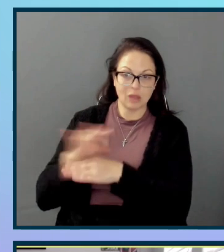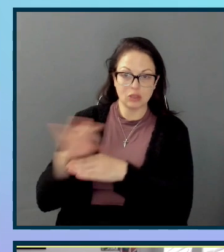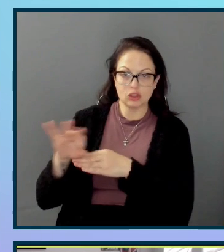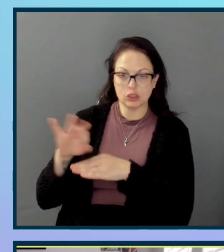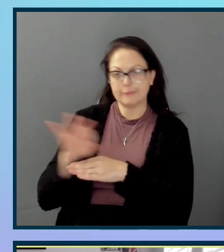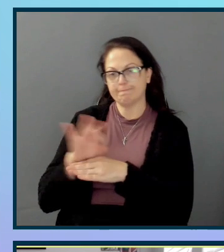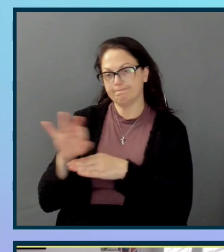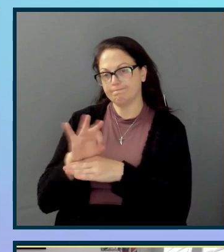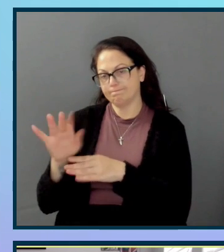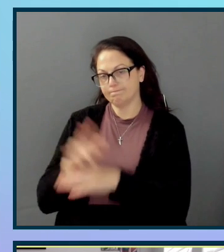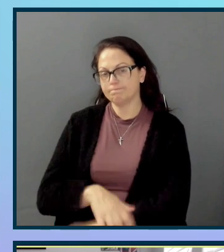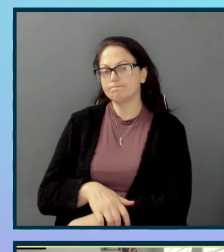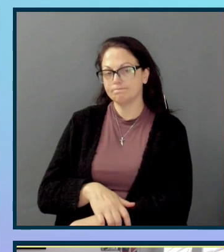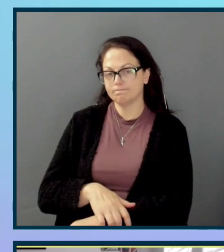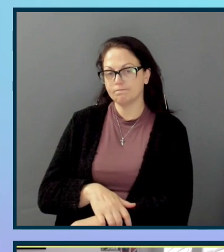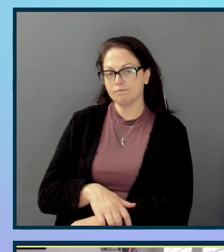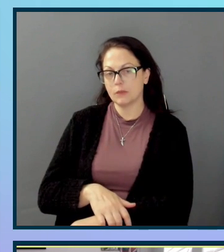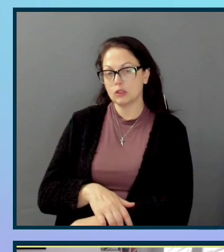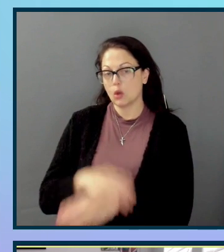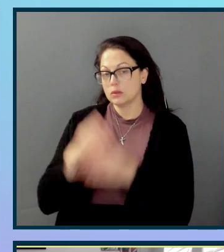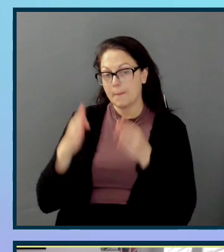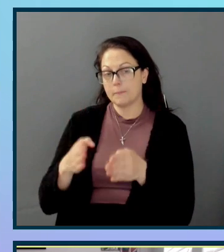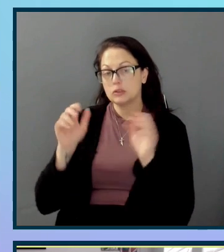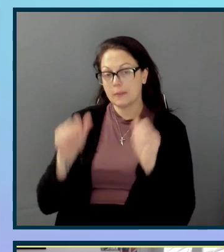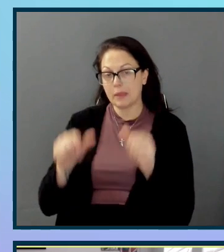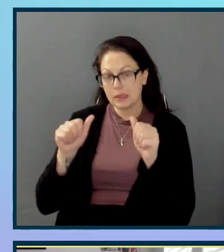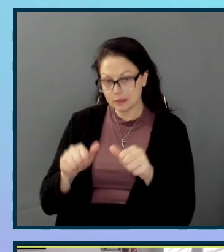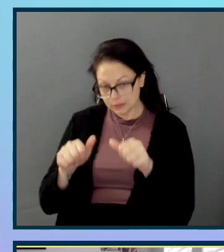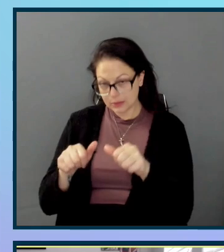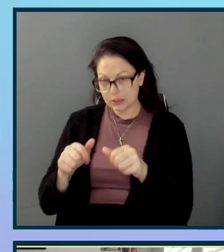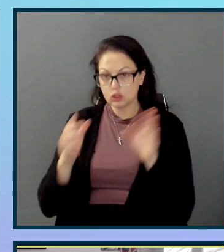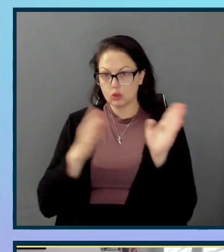But it's really an individual's ability to kind of plan, to organize,